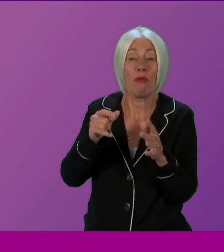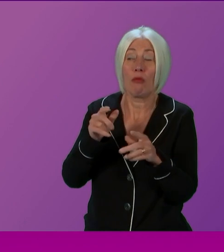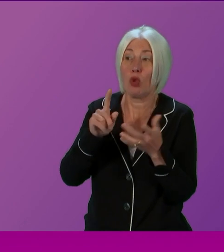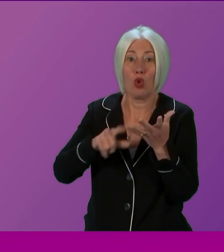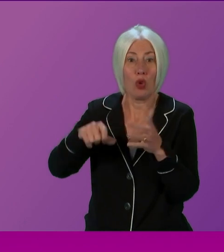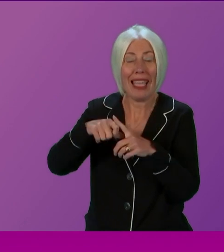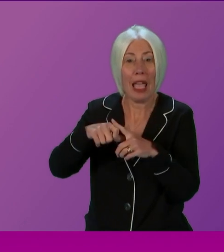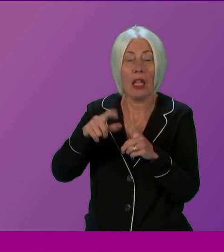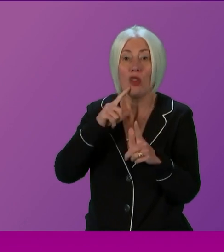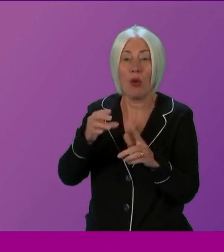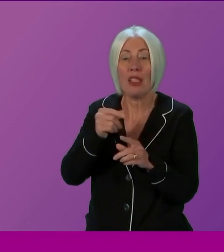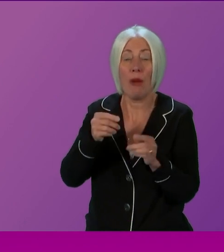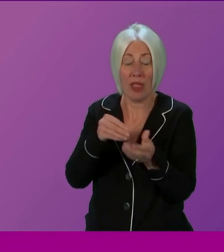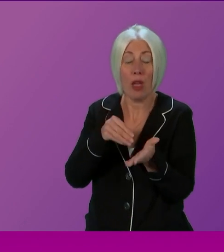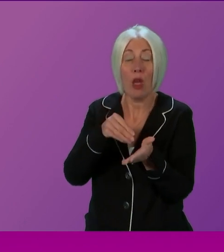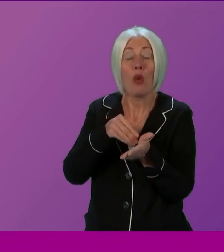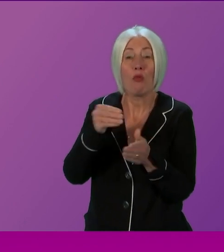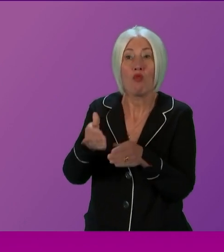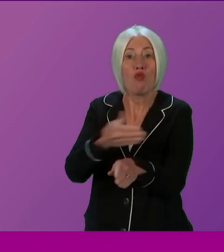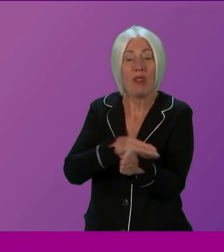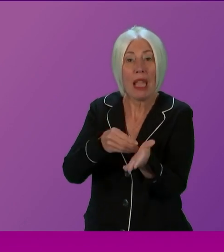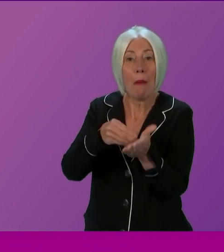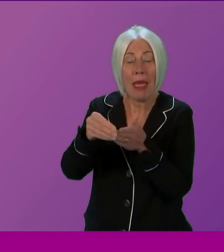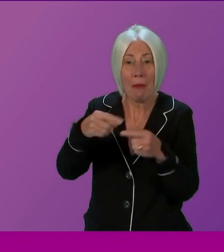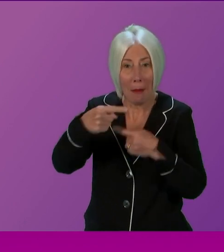which are penalising some of the poorest people in our society even further?